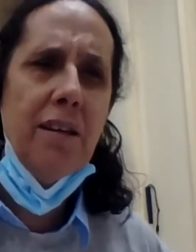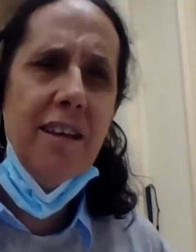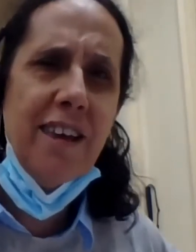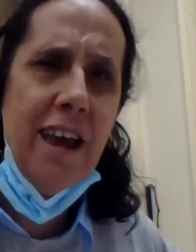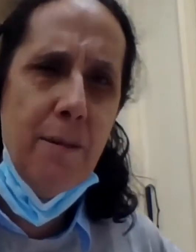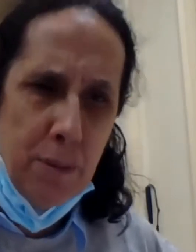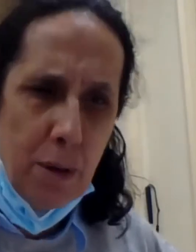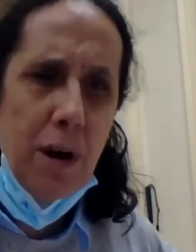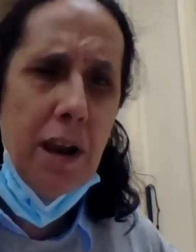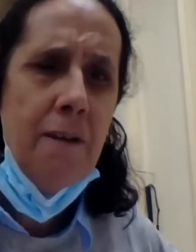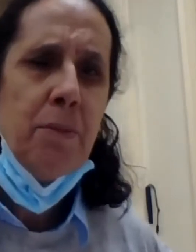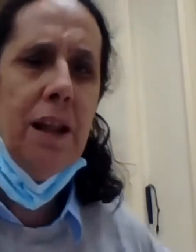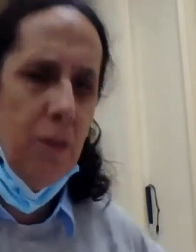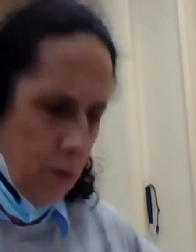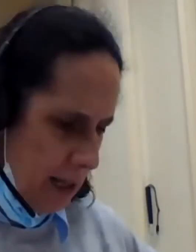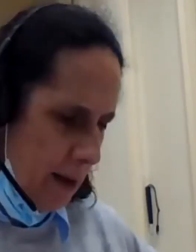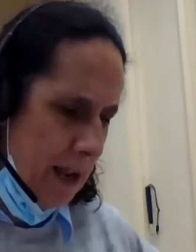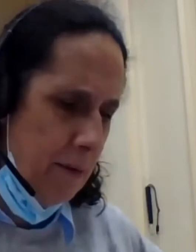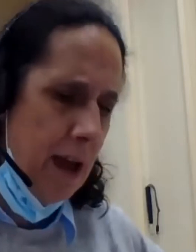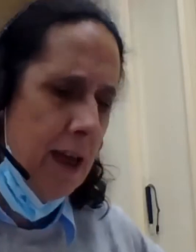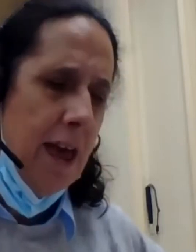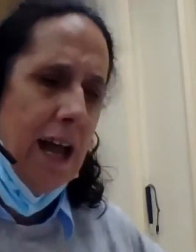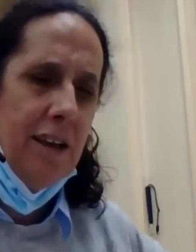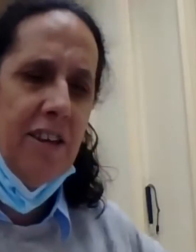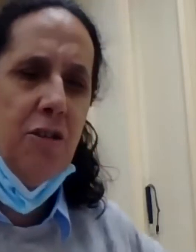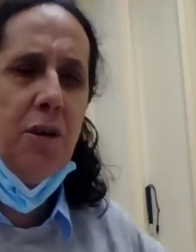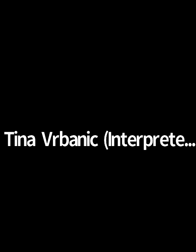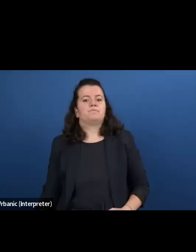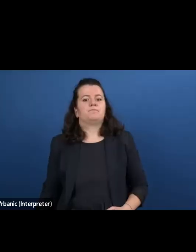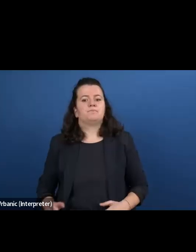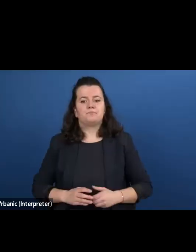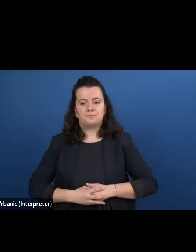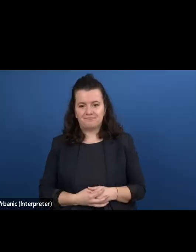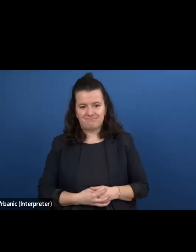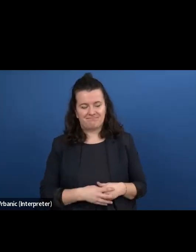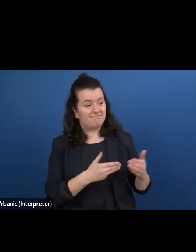First of all, I'd like to give the floor to Siobhan Mullally